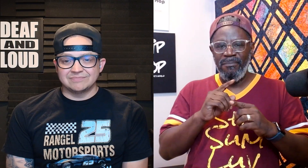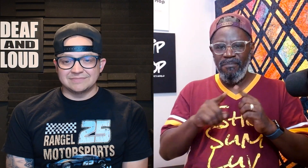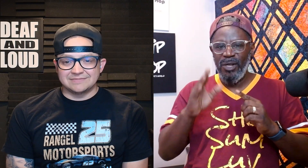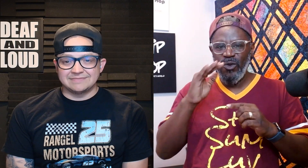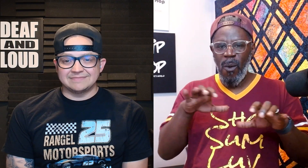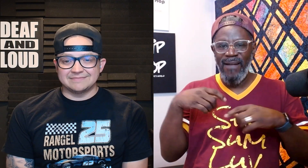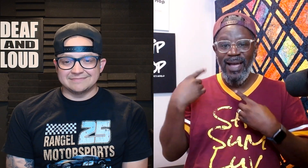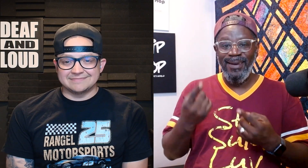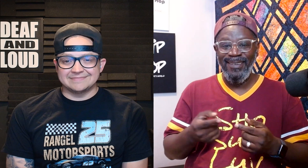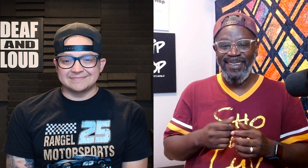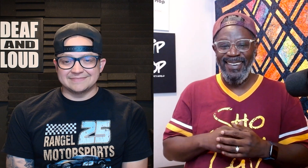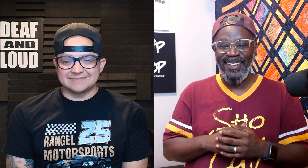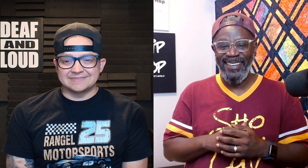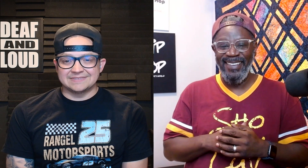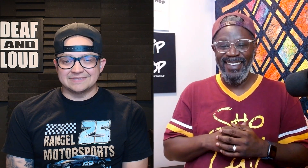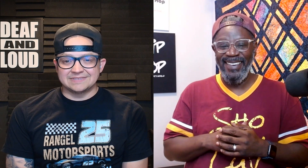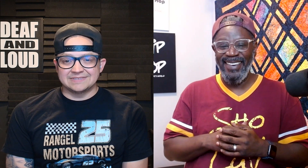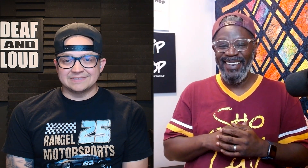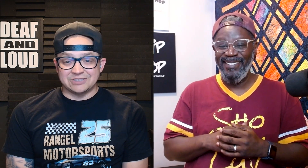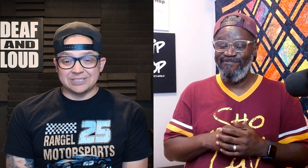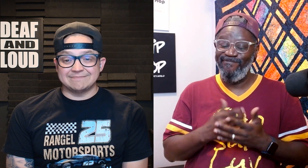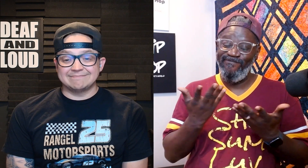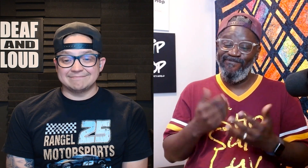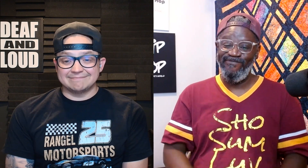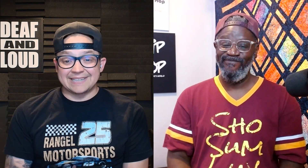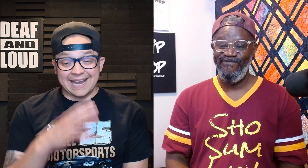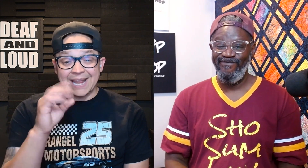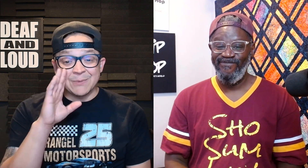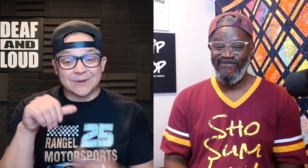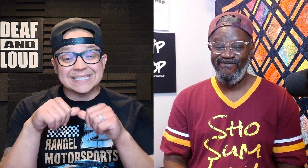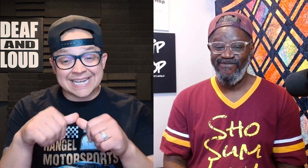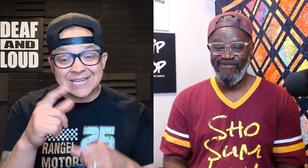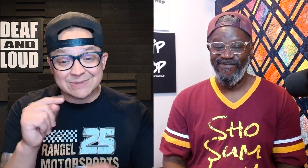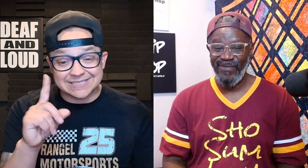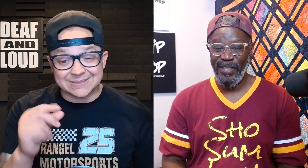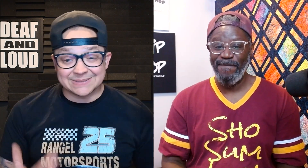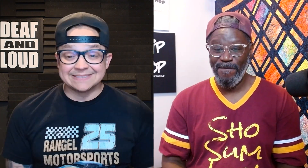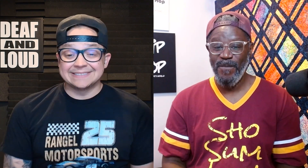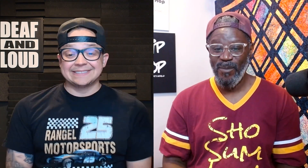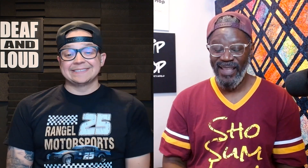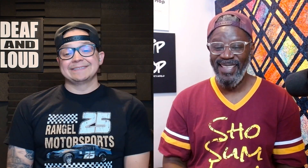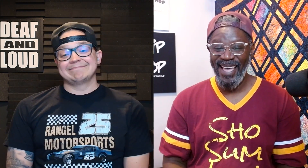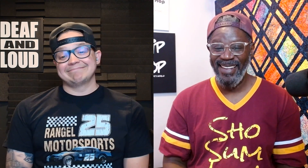But you know what I've done. - And will continue to do. Yeah.